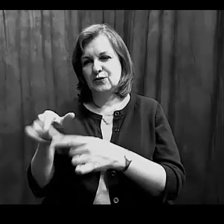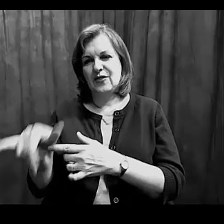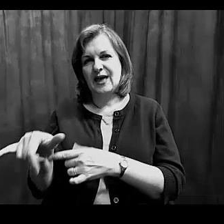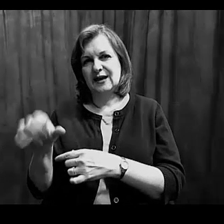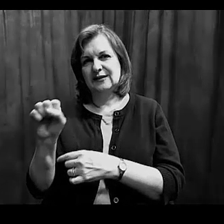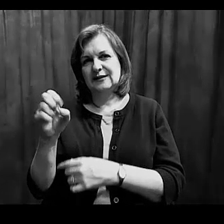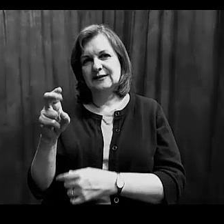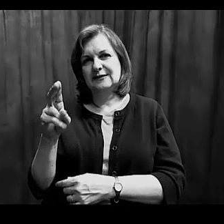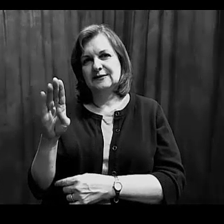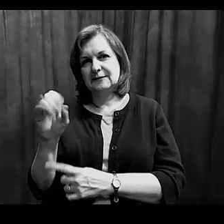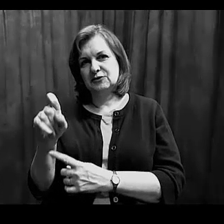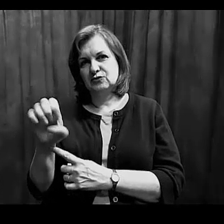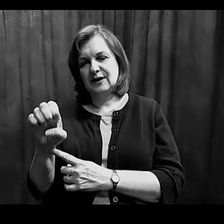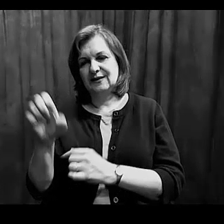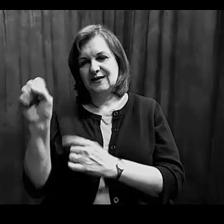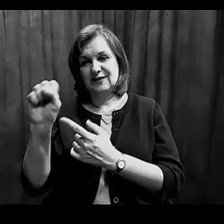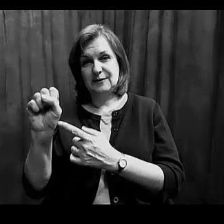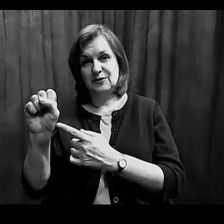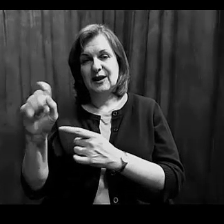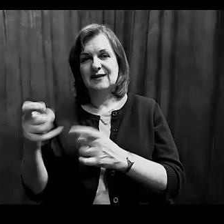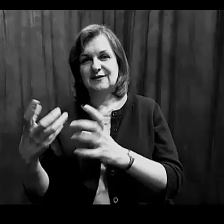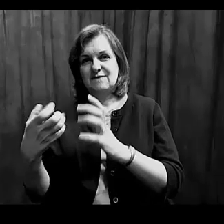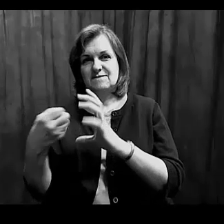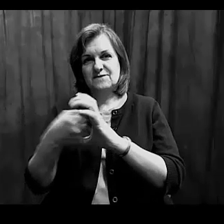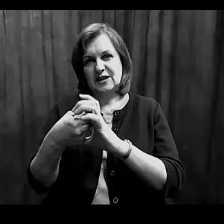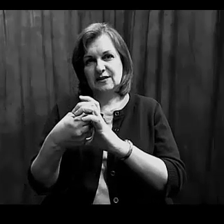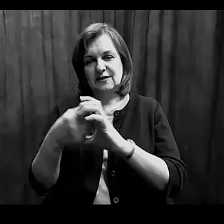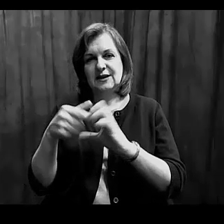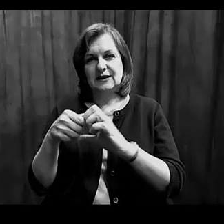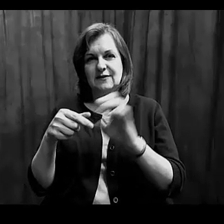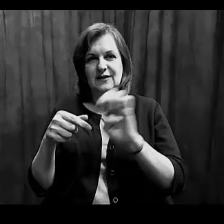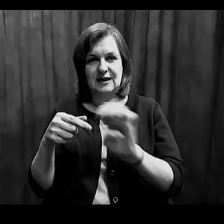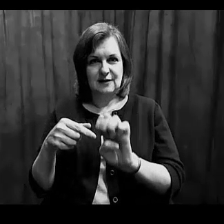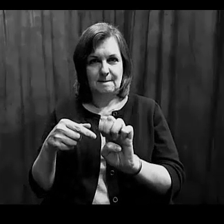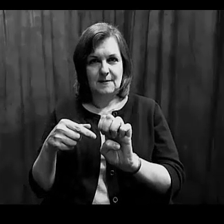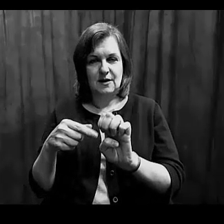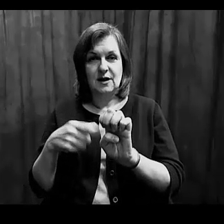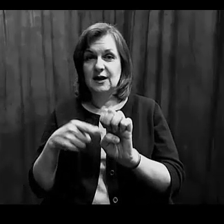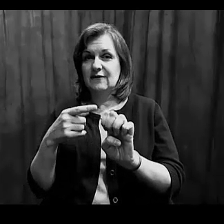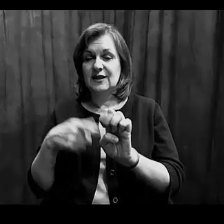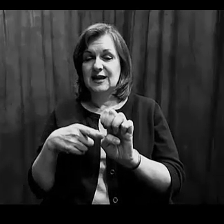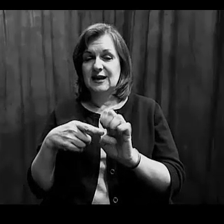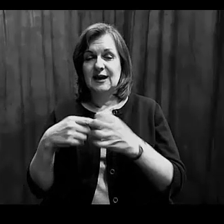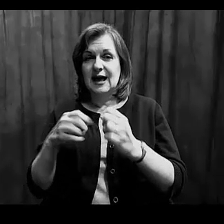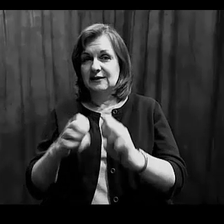we will talk about these a lot so this substrate has to fit inside that enzyme